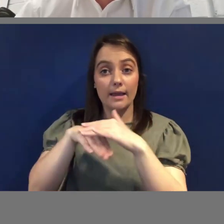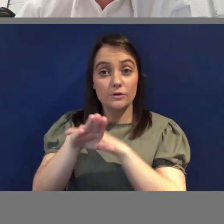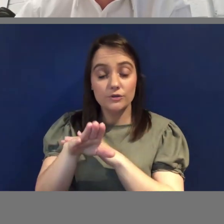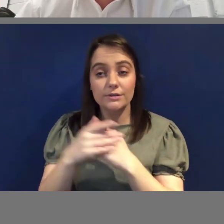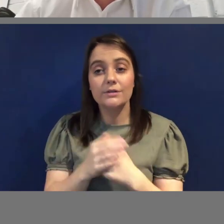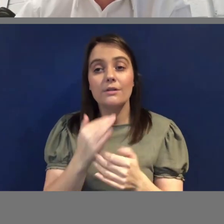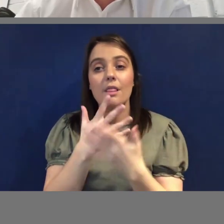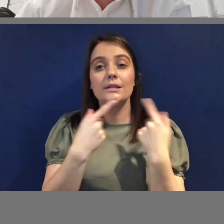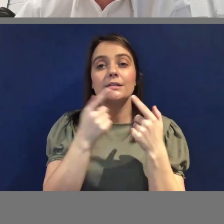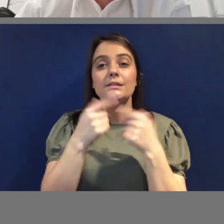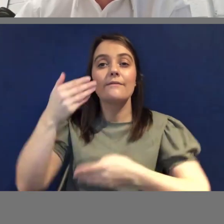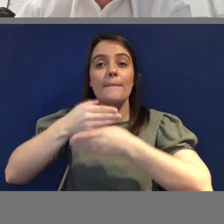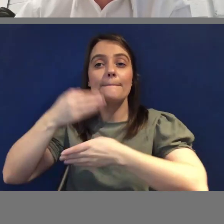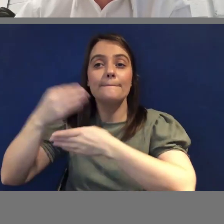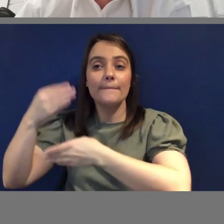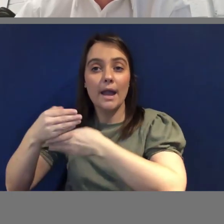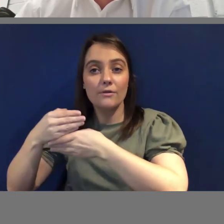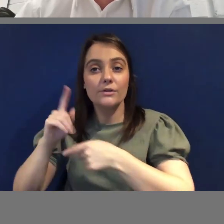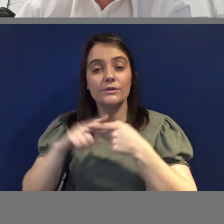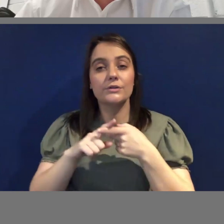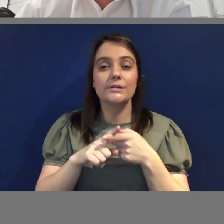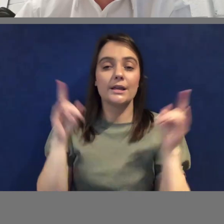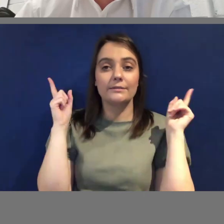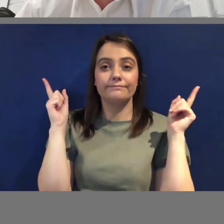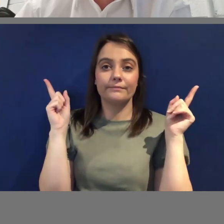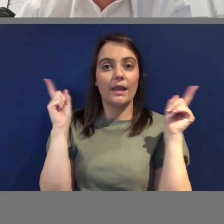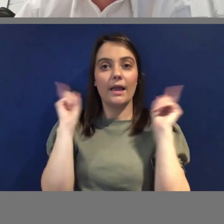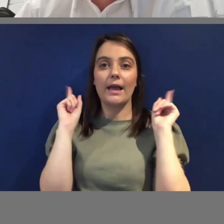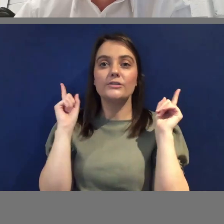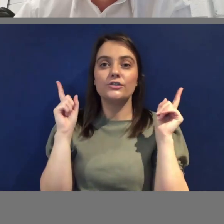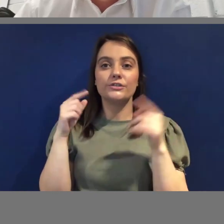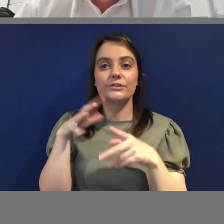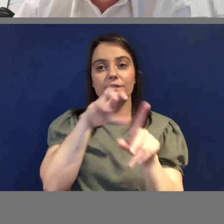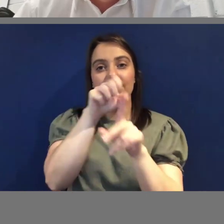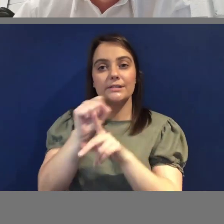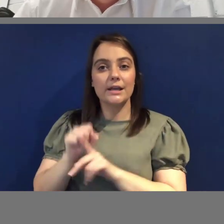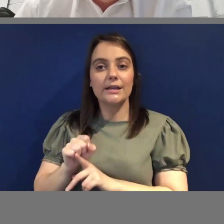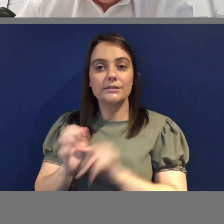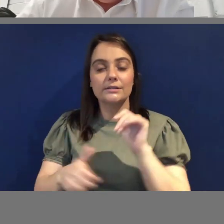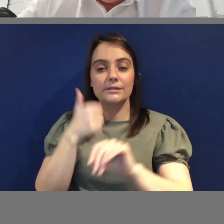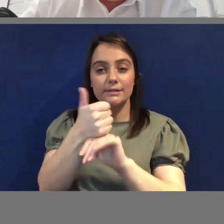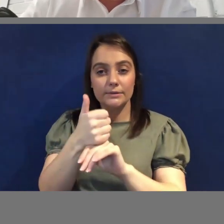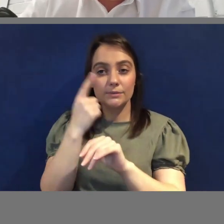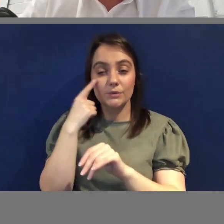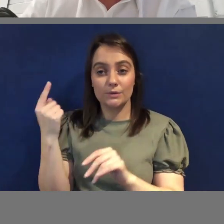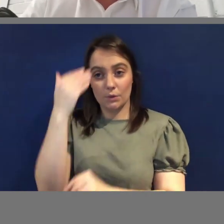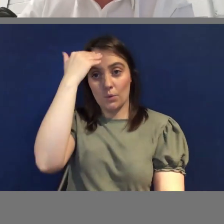barriers and I suppose hazard detection in place here in that design so if we talk about exit